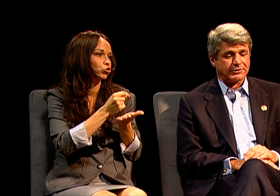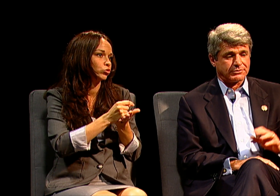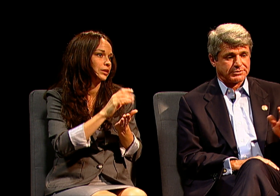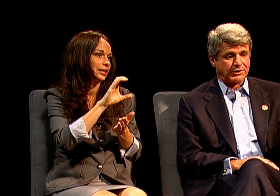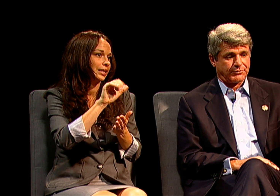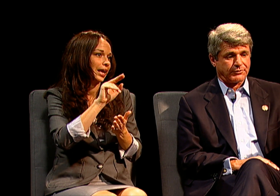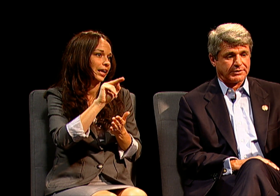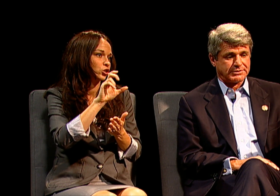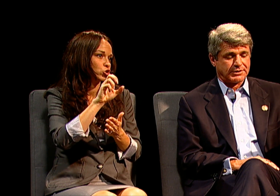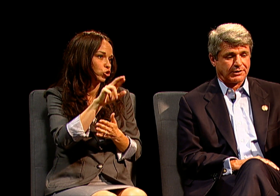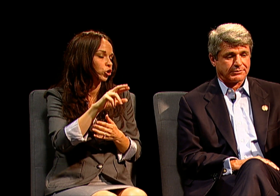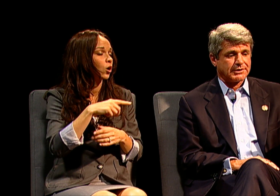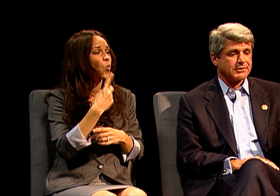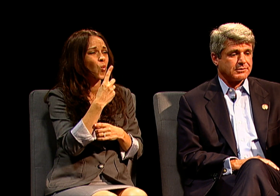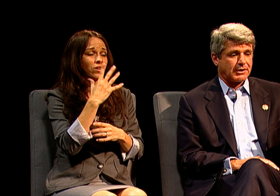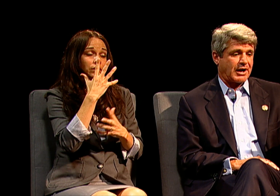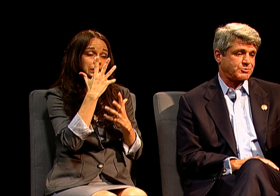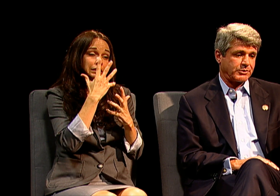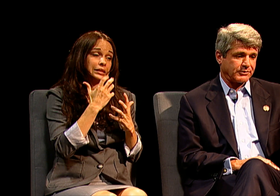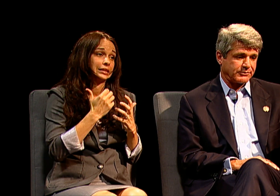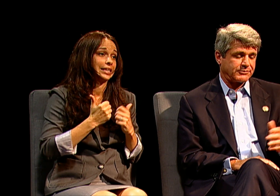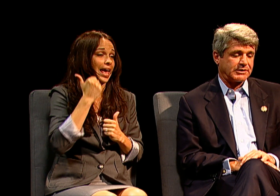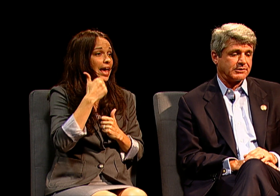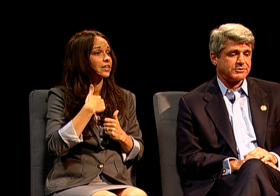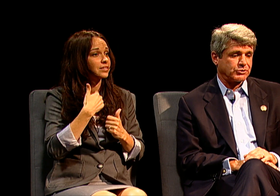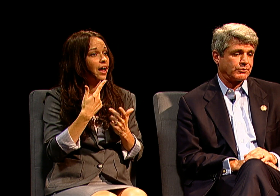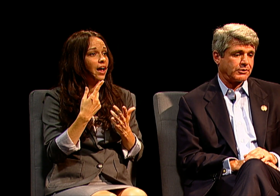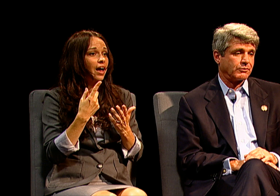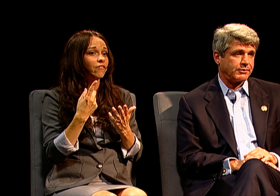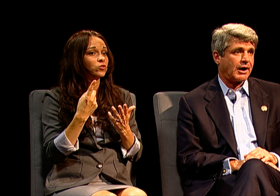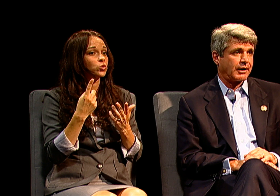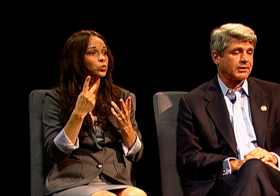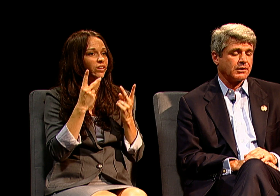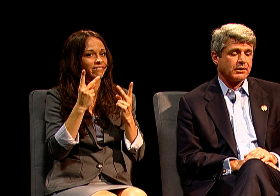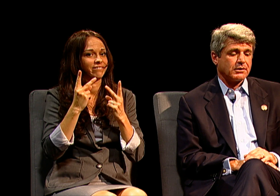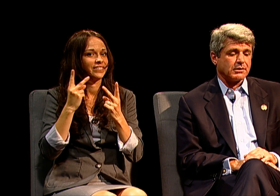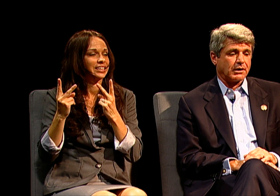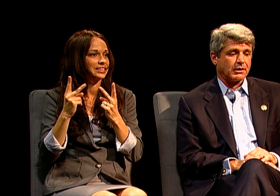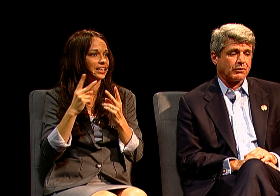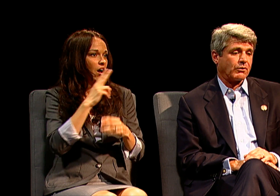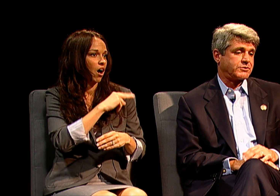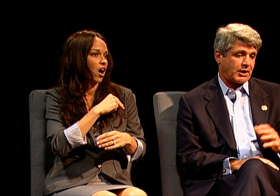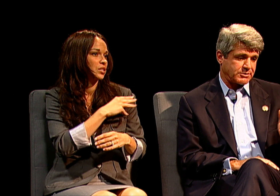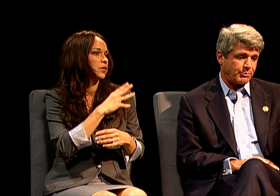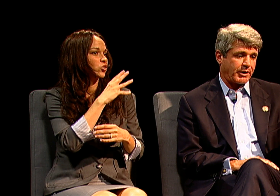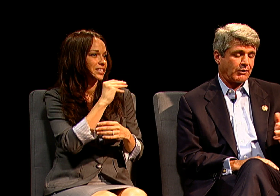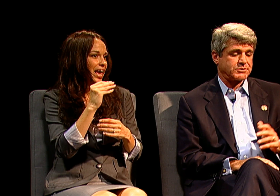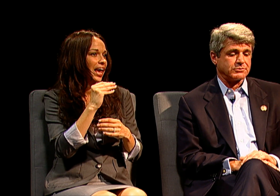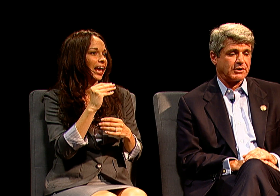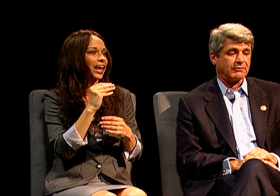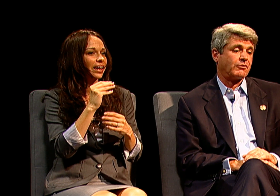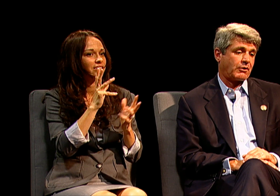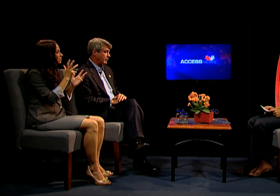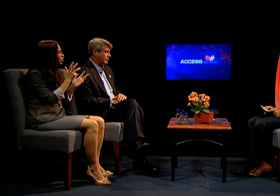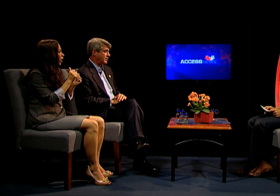IS GO THROUGH THESE HOSPITALS AND SEE THE CHILDREN WHO ARE DYING. OR TALK TO THE PARENTS WHO HAVE ALREADY LOST